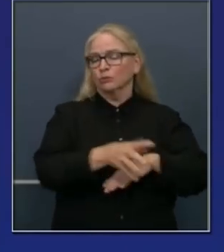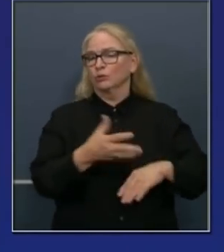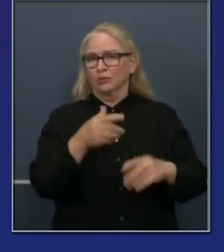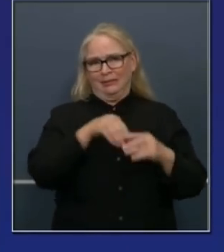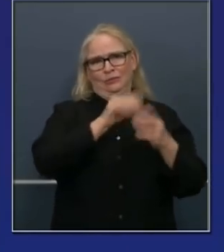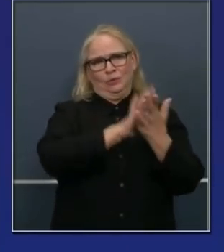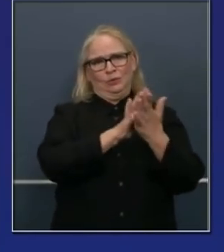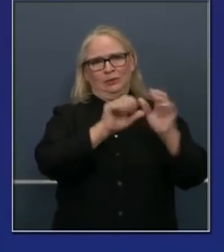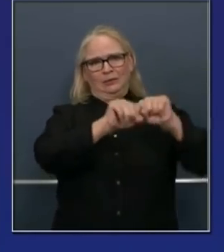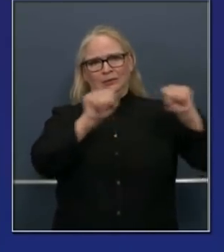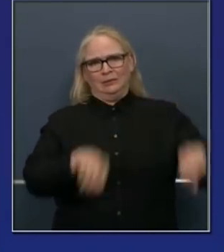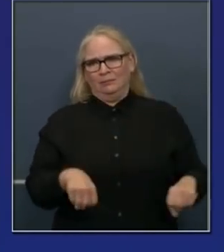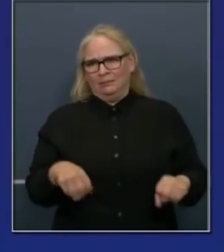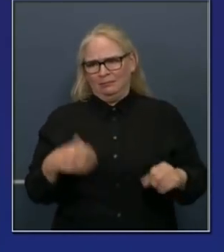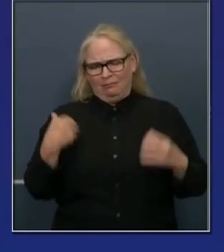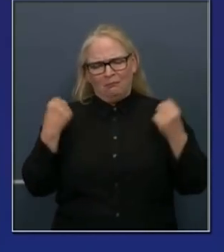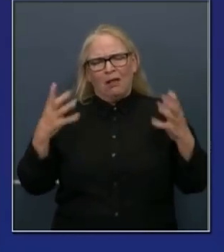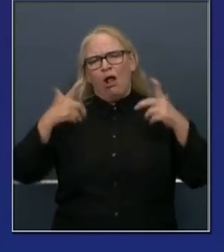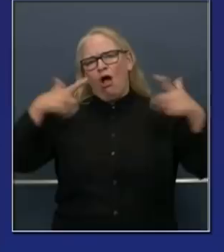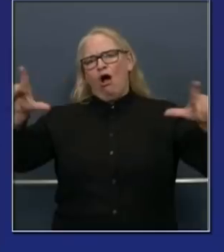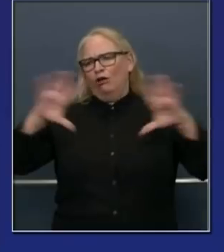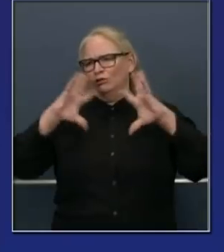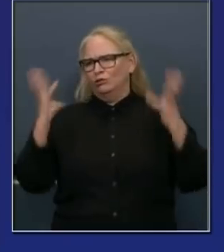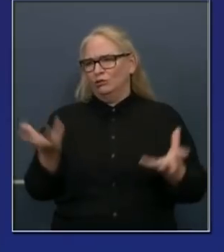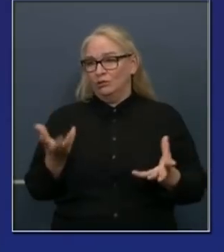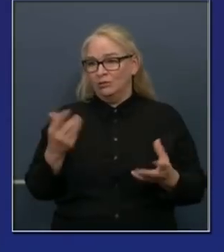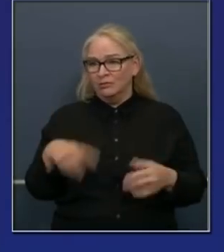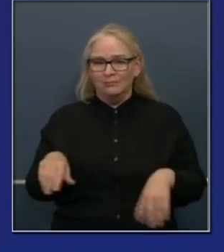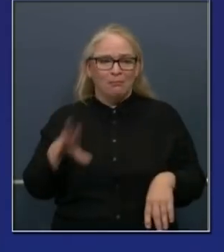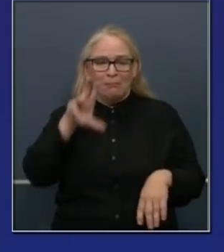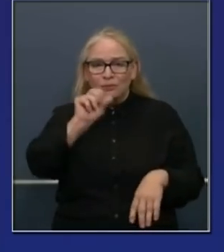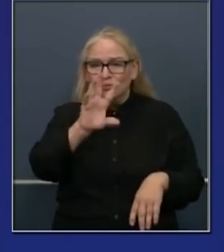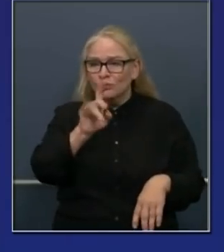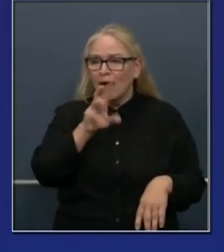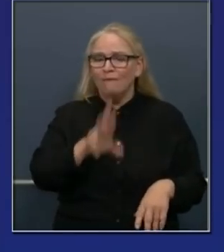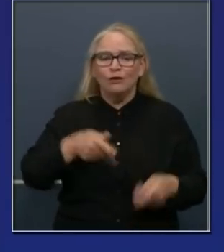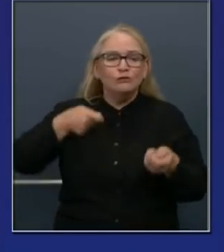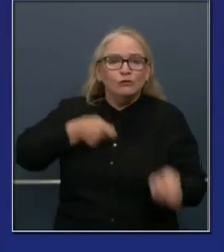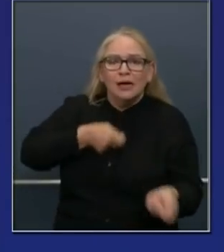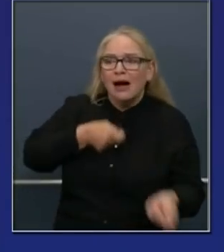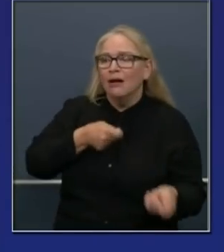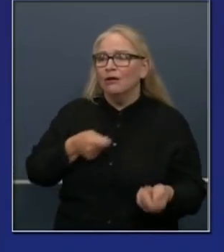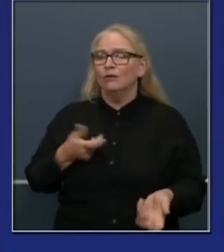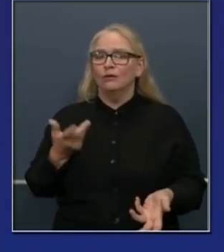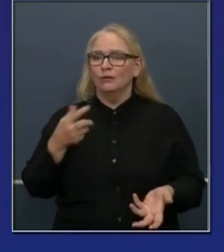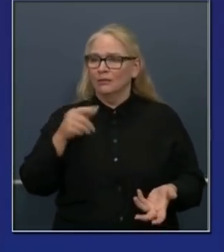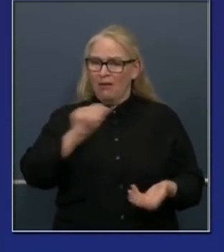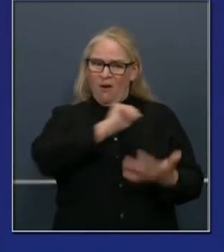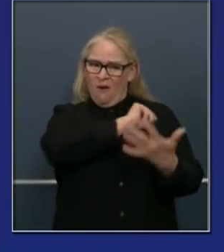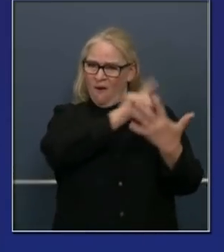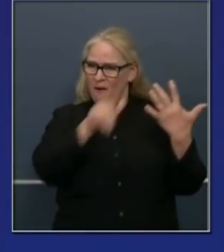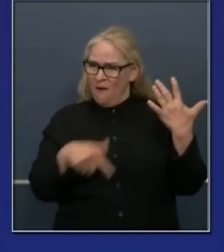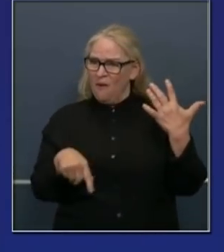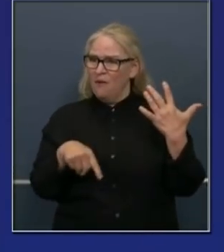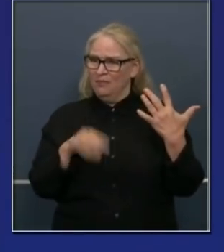HAVE THE BACKS OF OUR STAFF, OUR TEACHERS, SCHOOL NURSES, COUNSELORS, GUIDANCE STAFF,